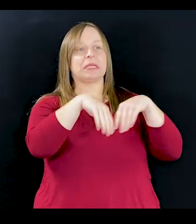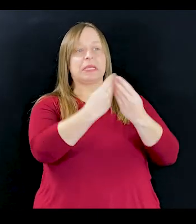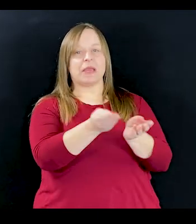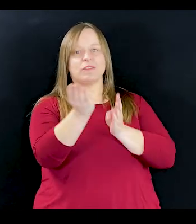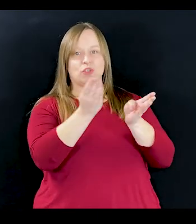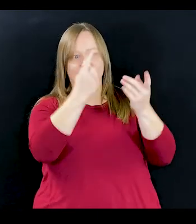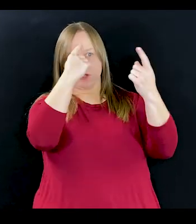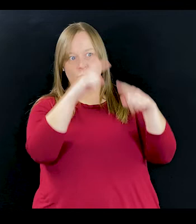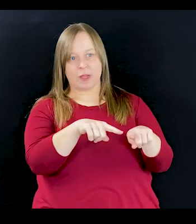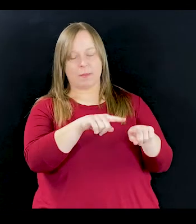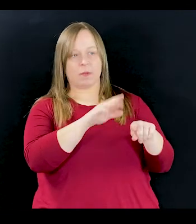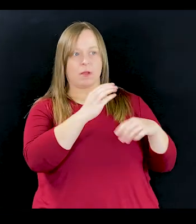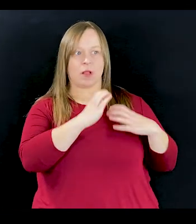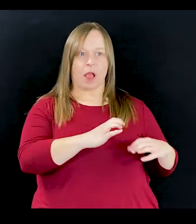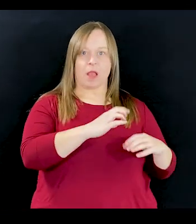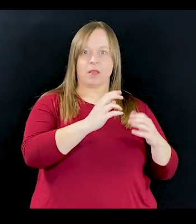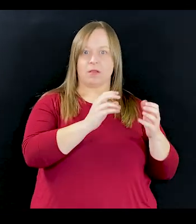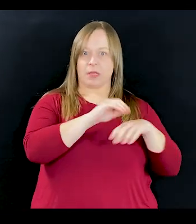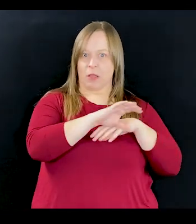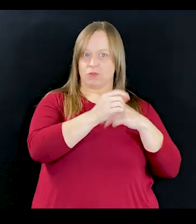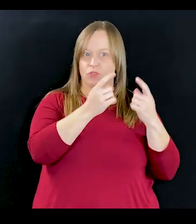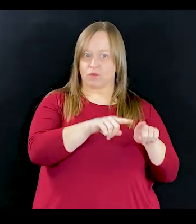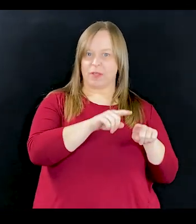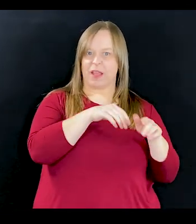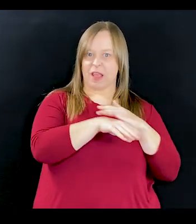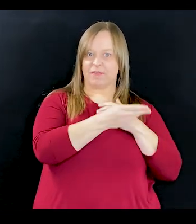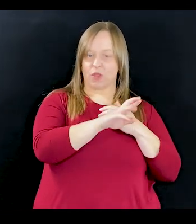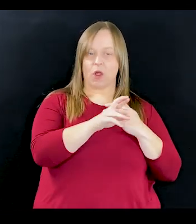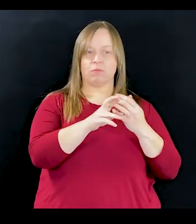services that were agreed upon by the client and the counselor at ACCES-VR,